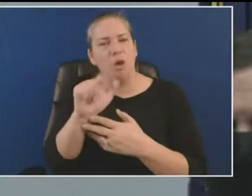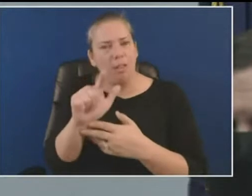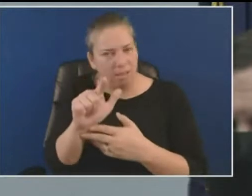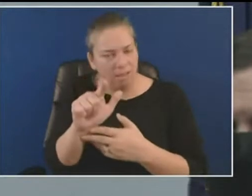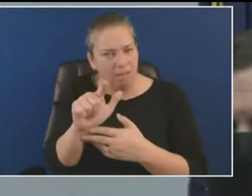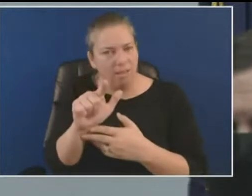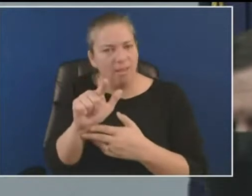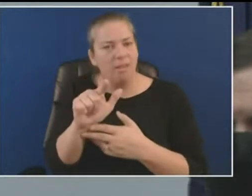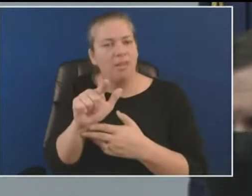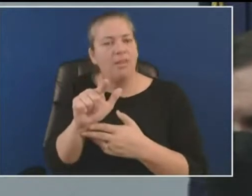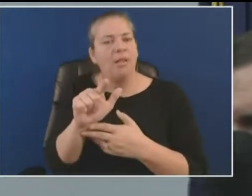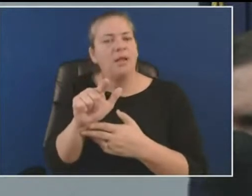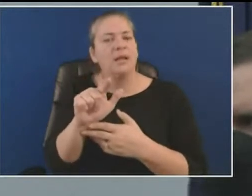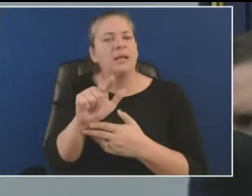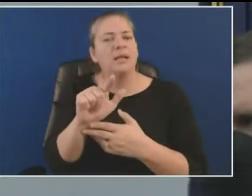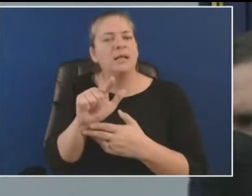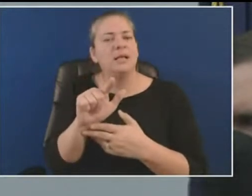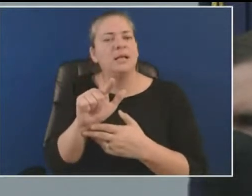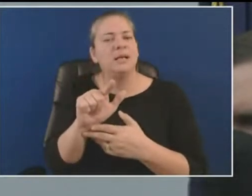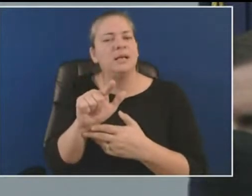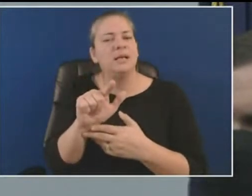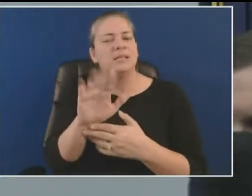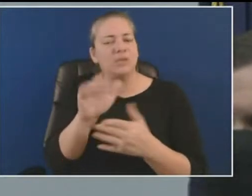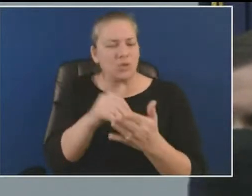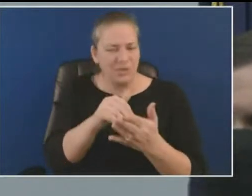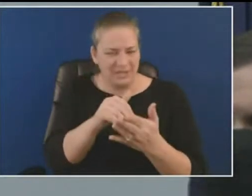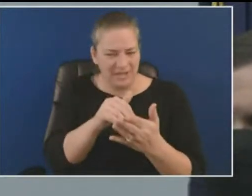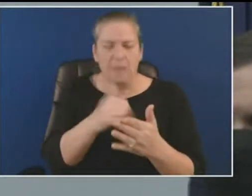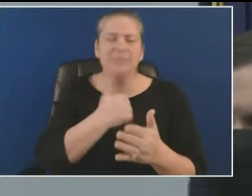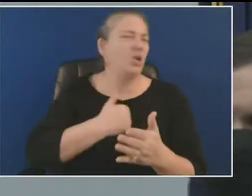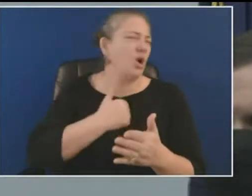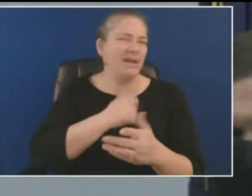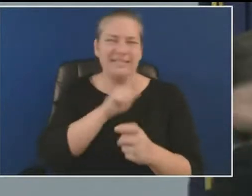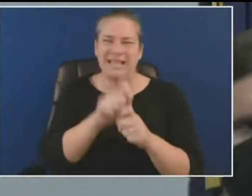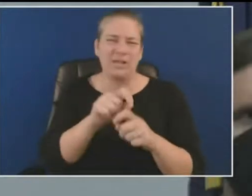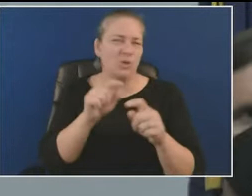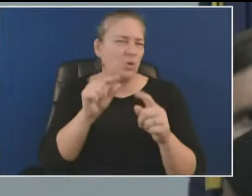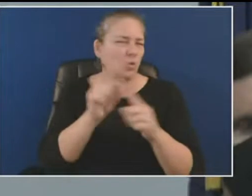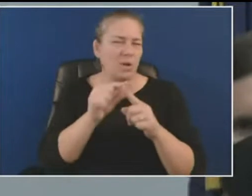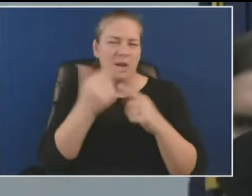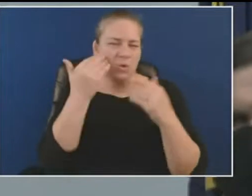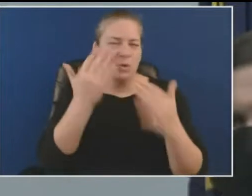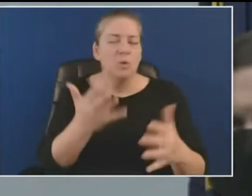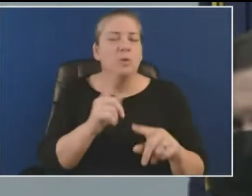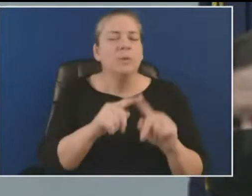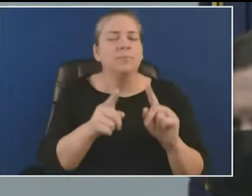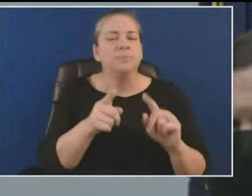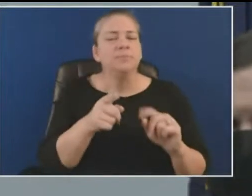That's not exactly there, but I apologize. I'll get that information to you. But we want you local community